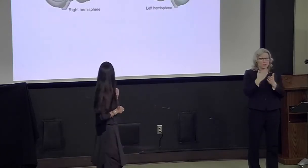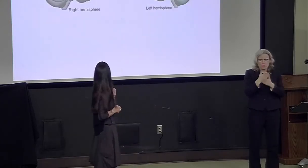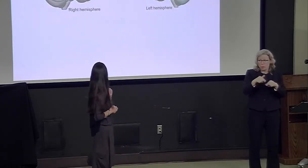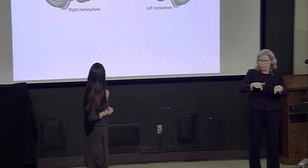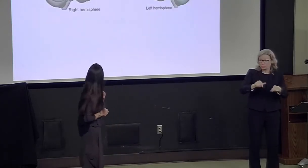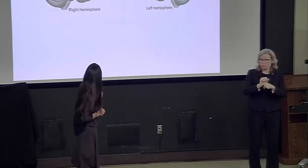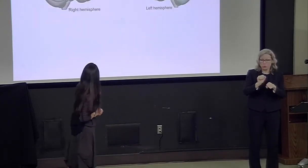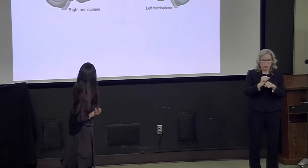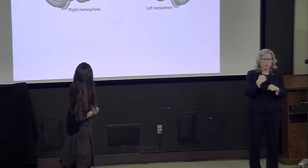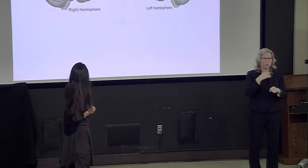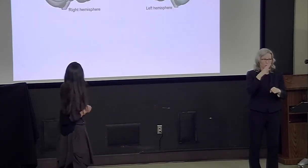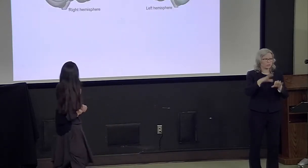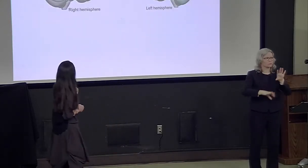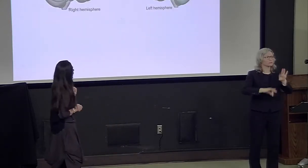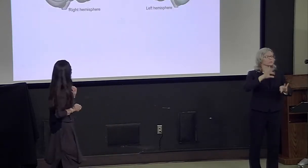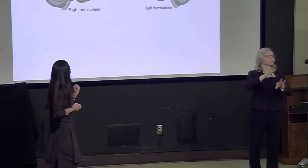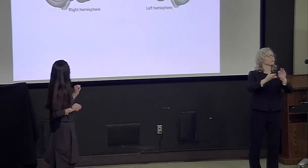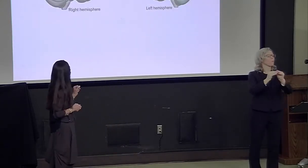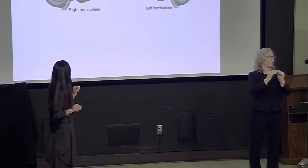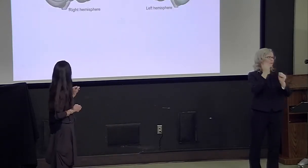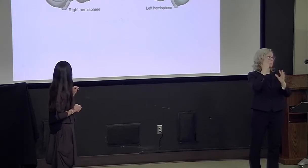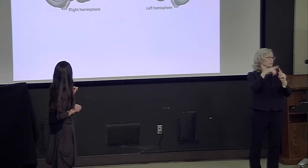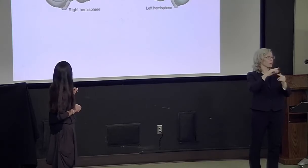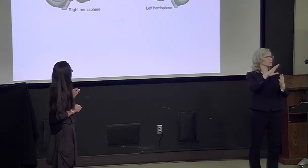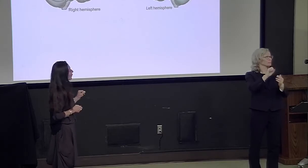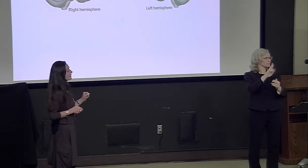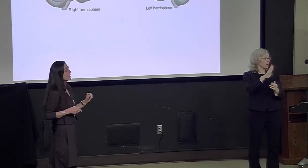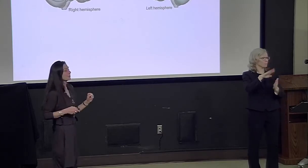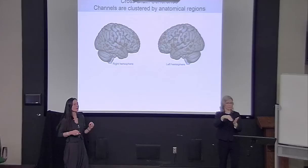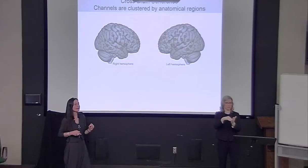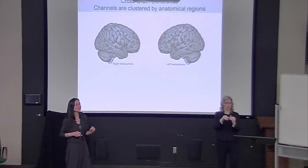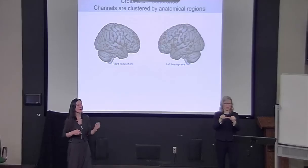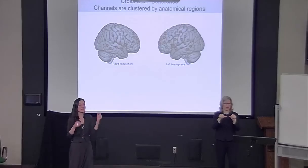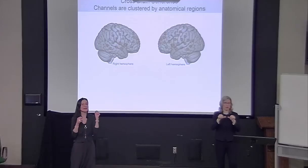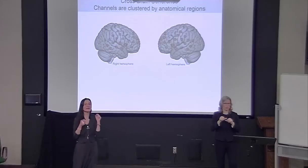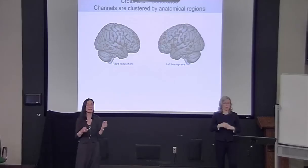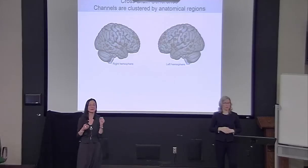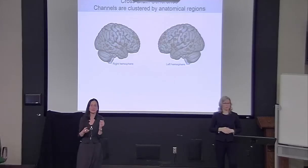Anyway, let's go on to how these brains are connected